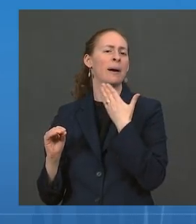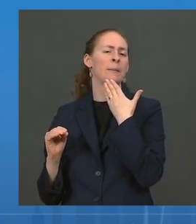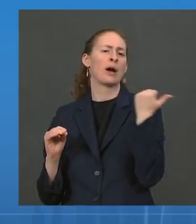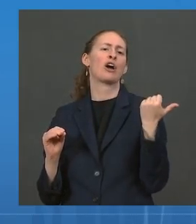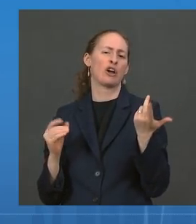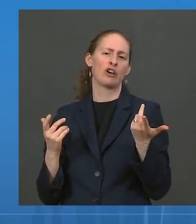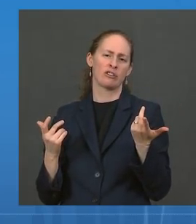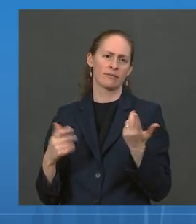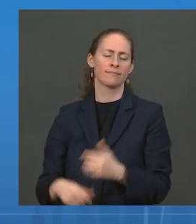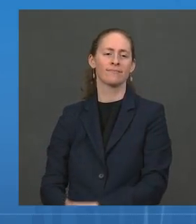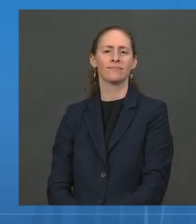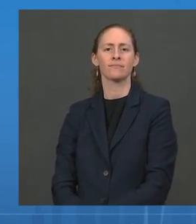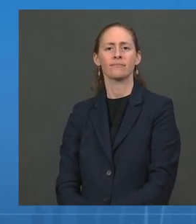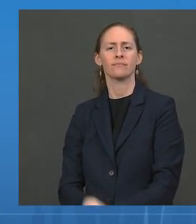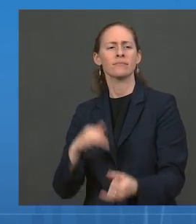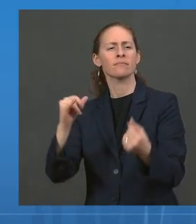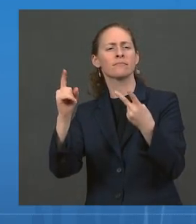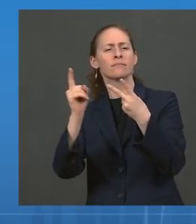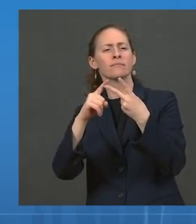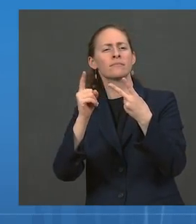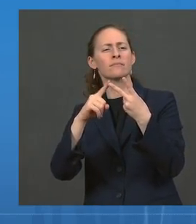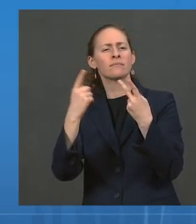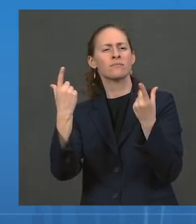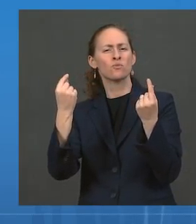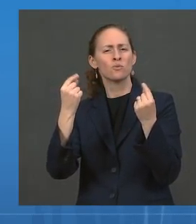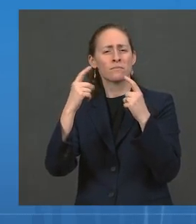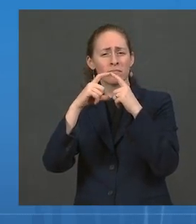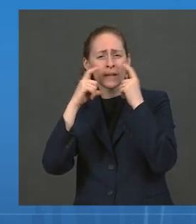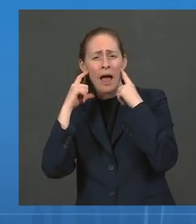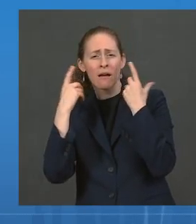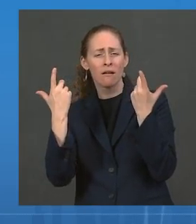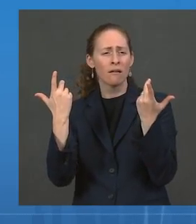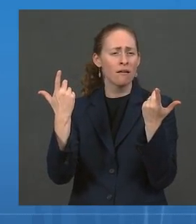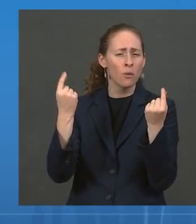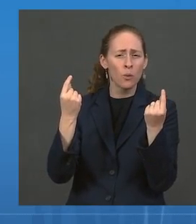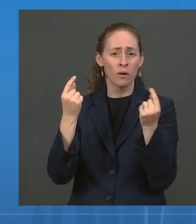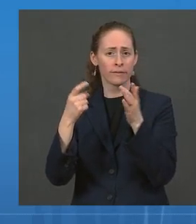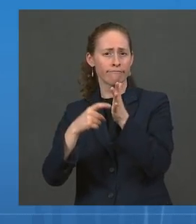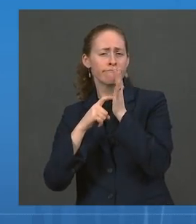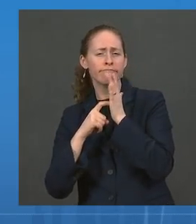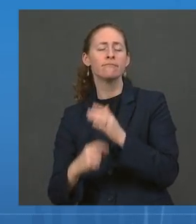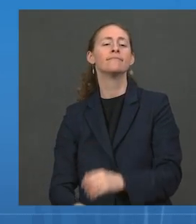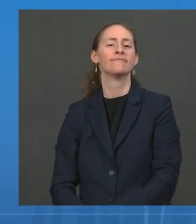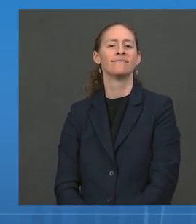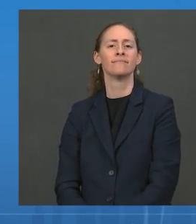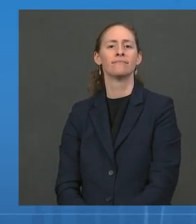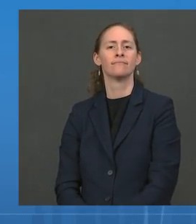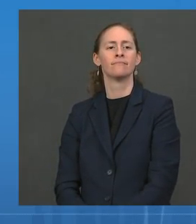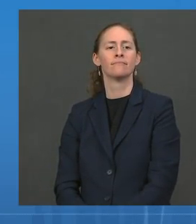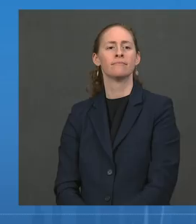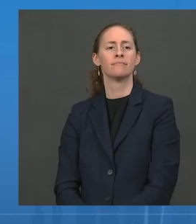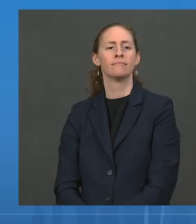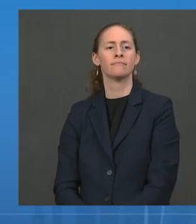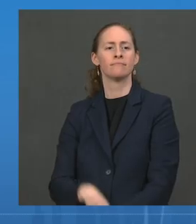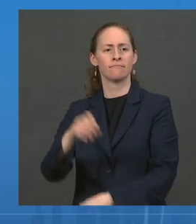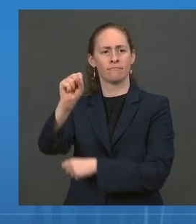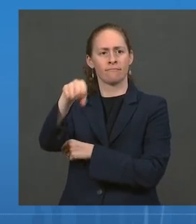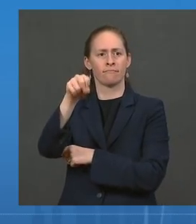Dr. Walensky: Then the second question was masking mandates. Dr. Walensky: Yeah, absolutely. So, we currently still have over 85 percent of our counties in this country